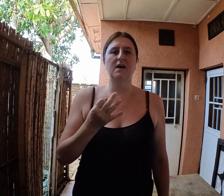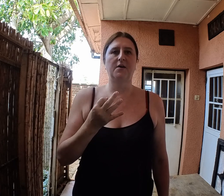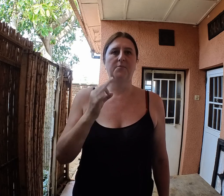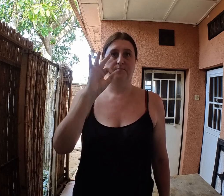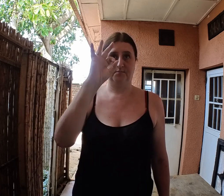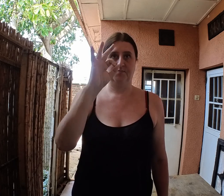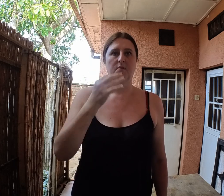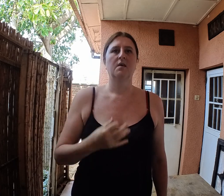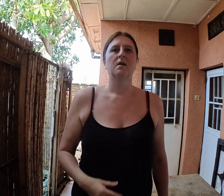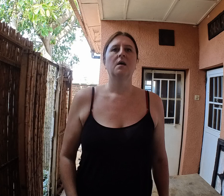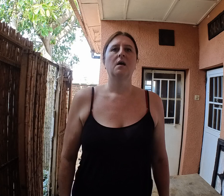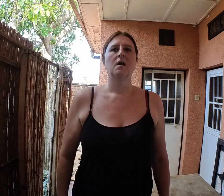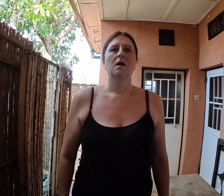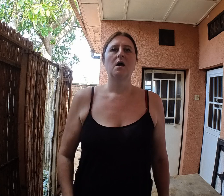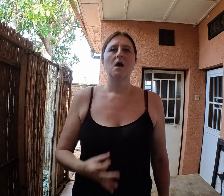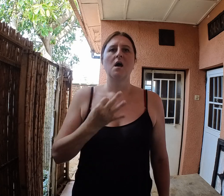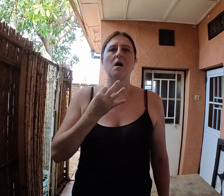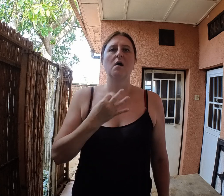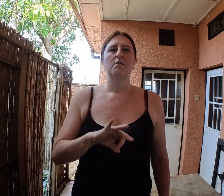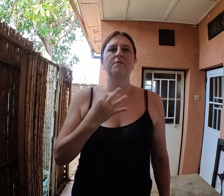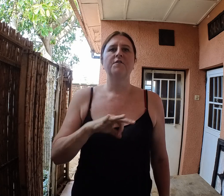So...